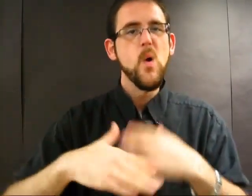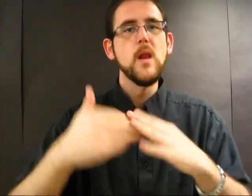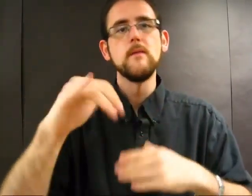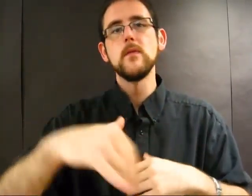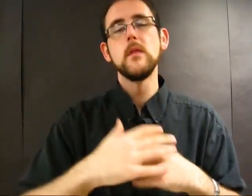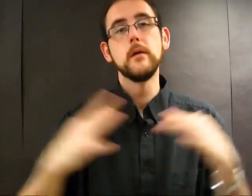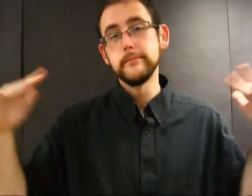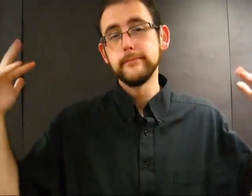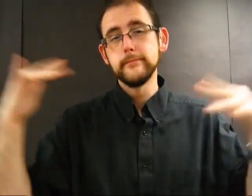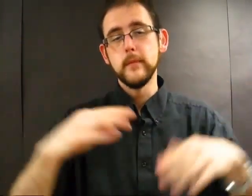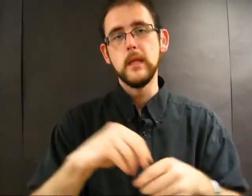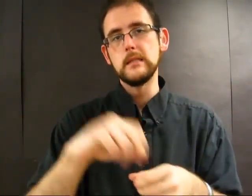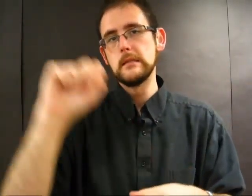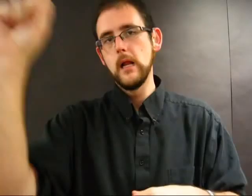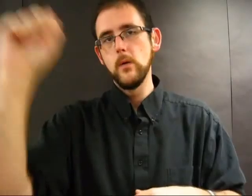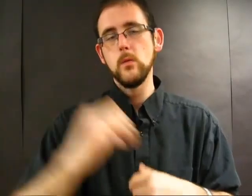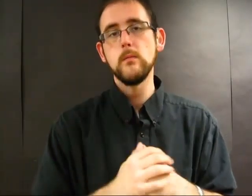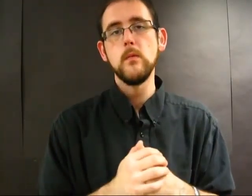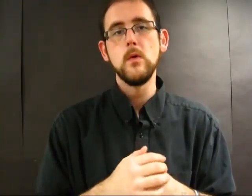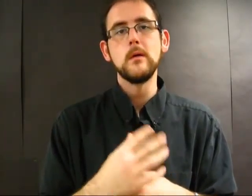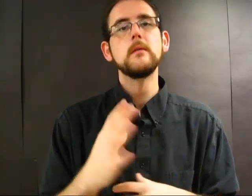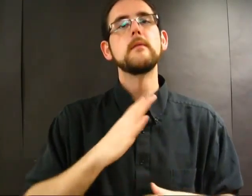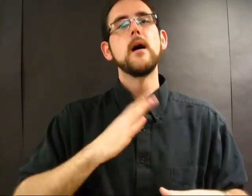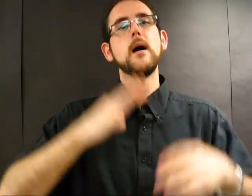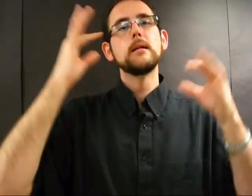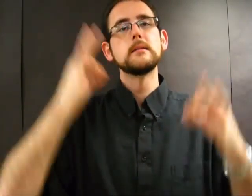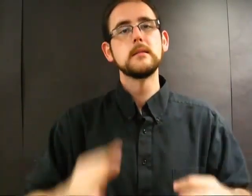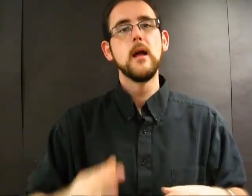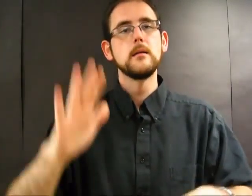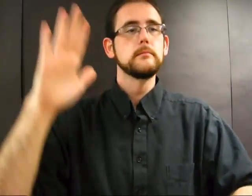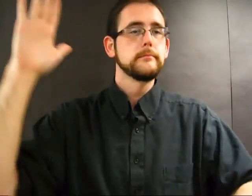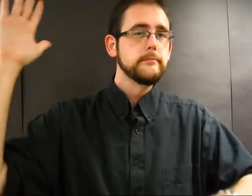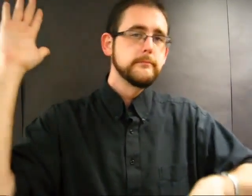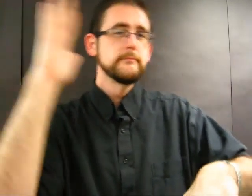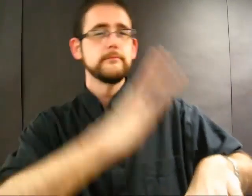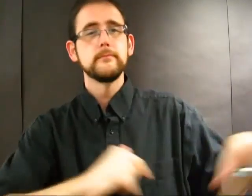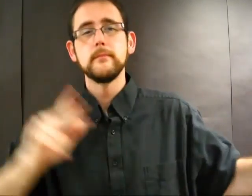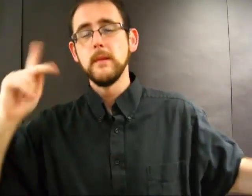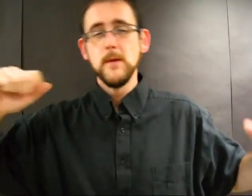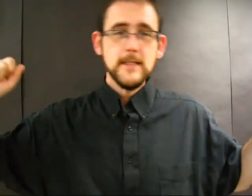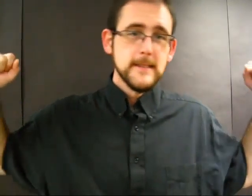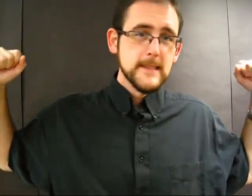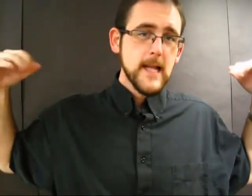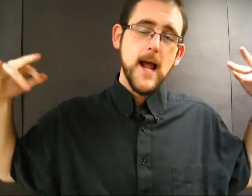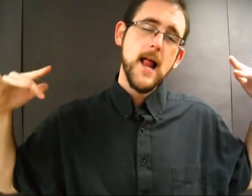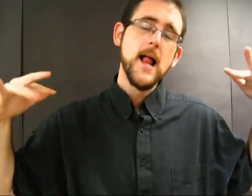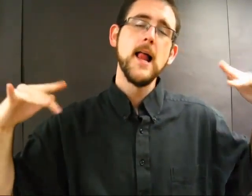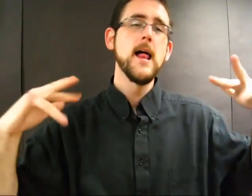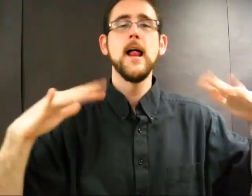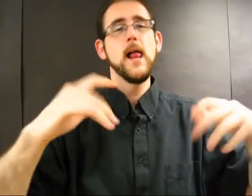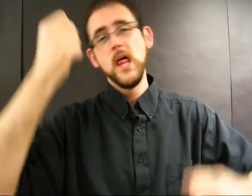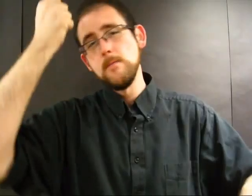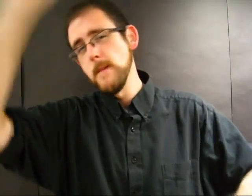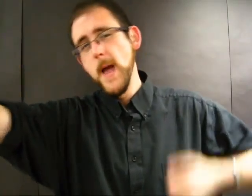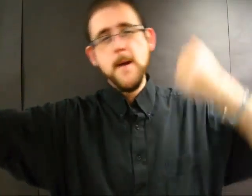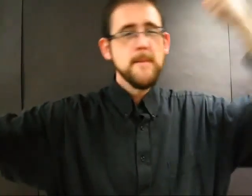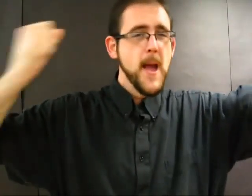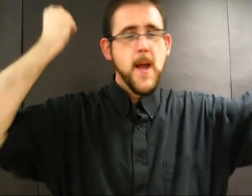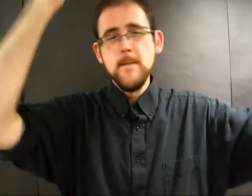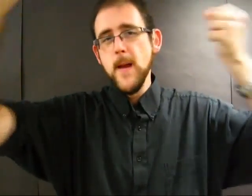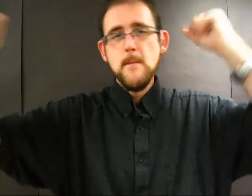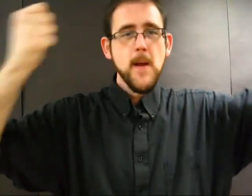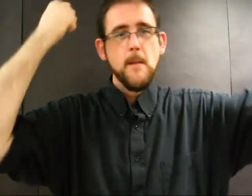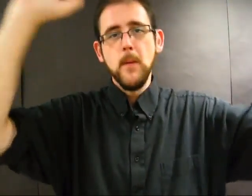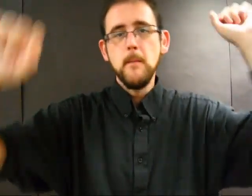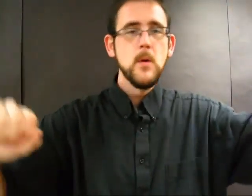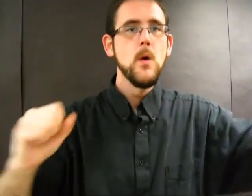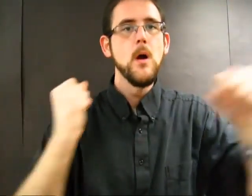in attendance, so Emily calls for a protest. People flood the streets and begin to riot,